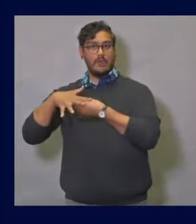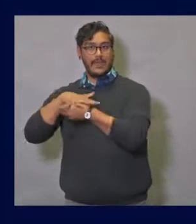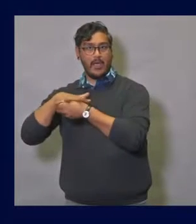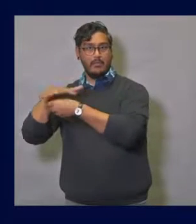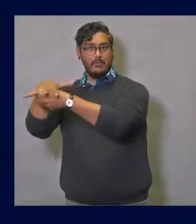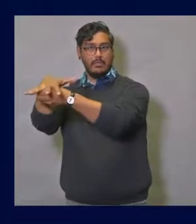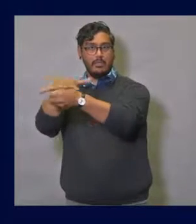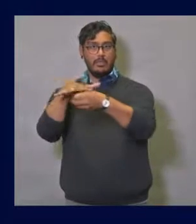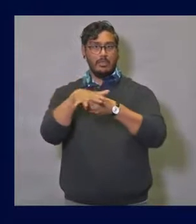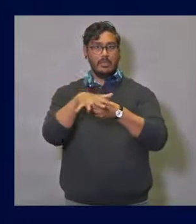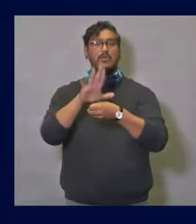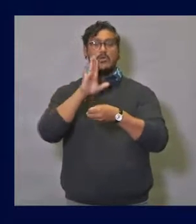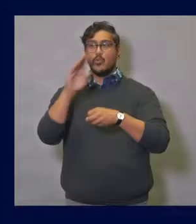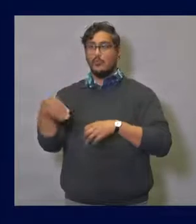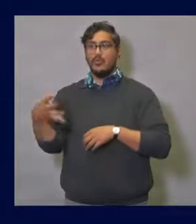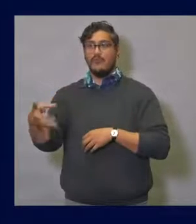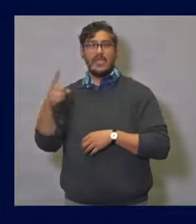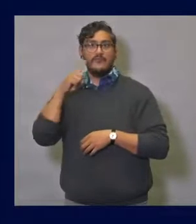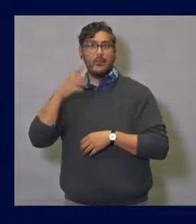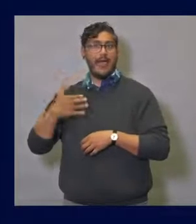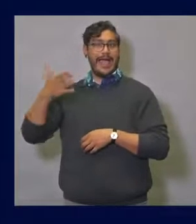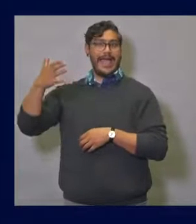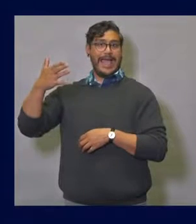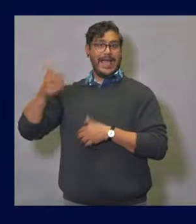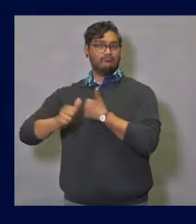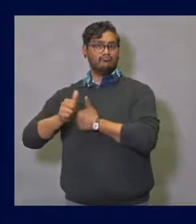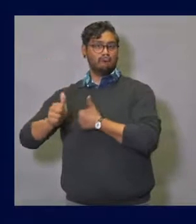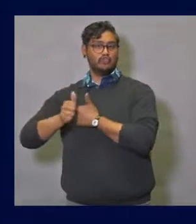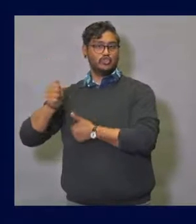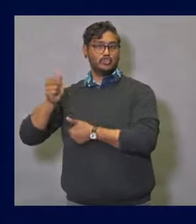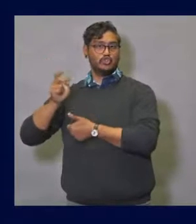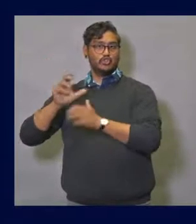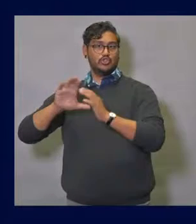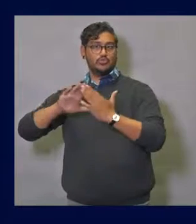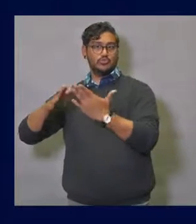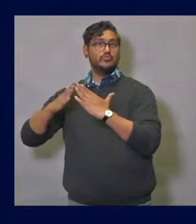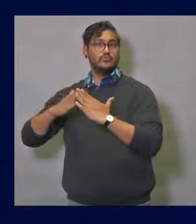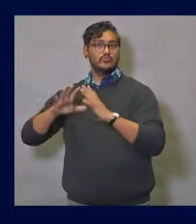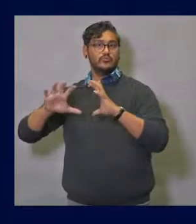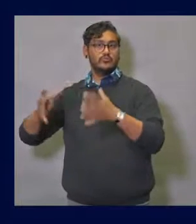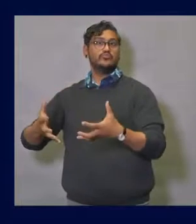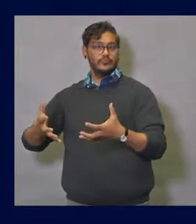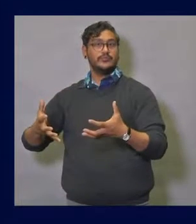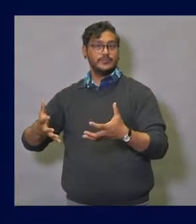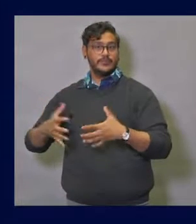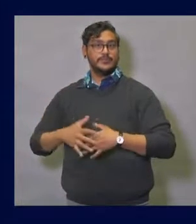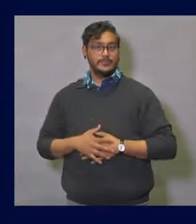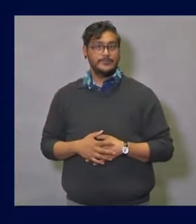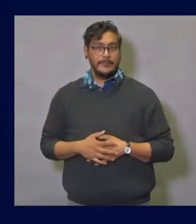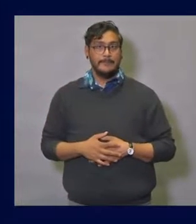AND DHS AND COUNTY SUPPORTED